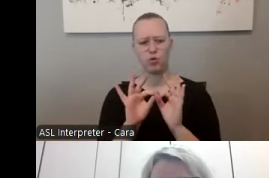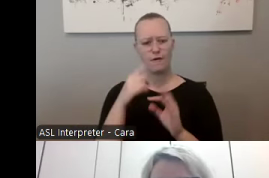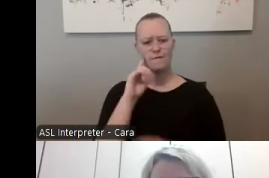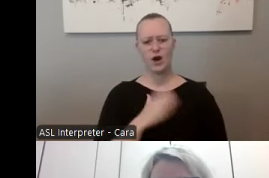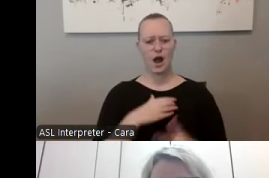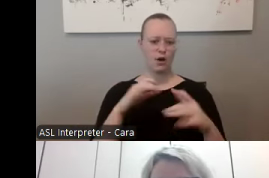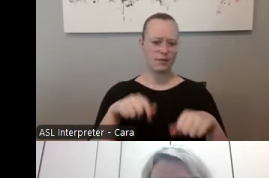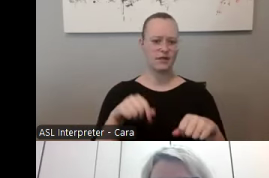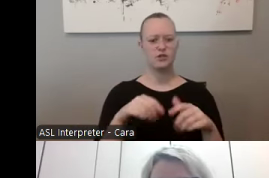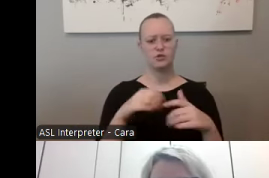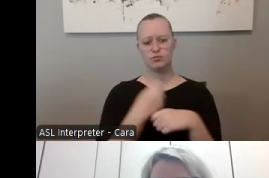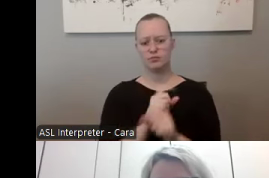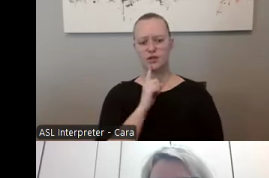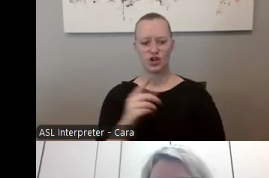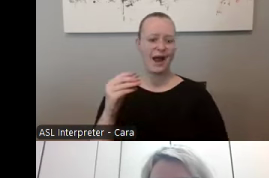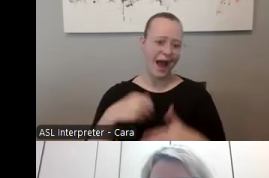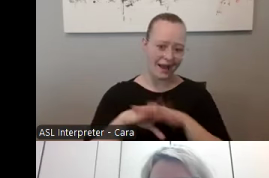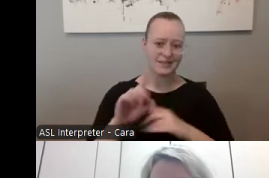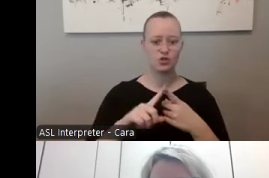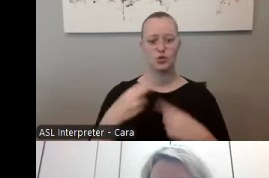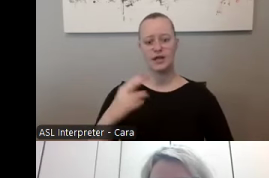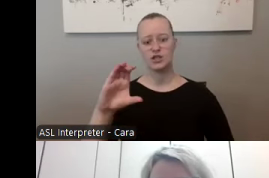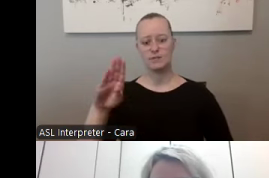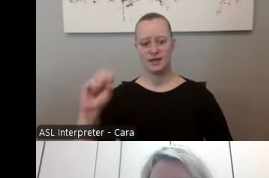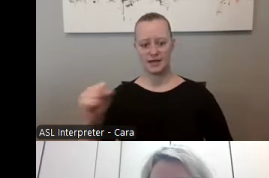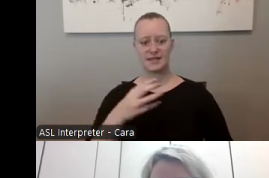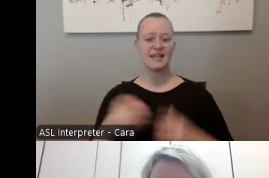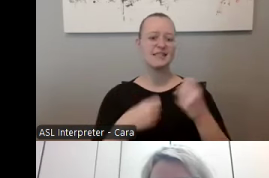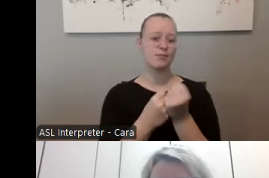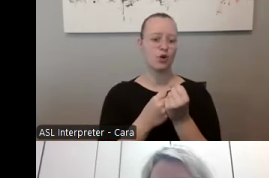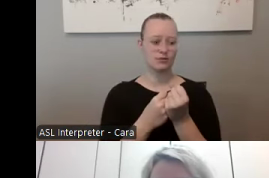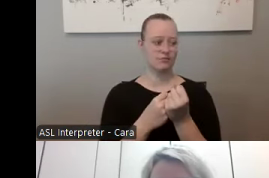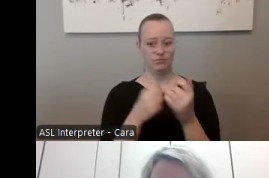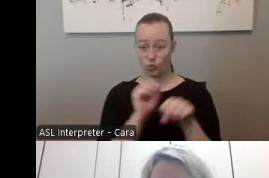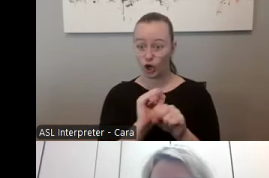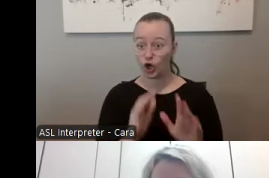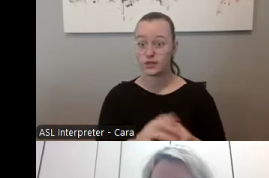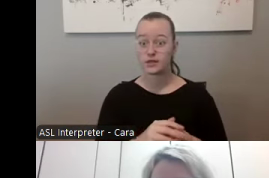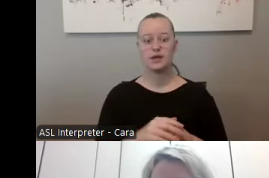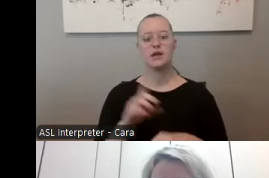access to HCBS and support HCBS workers. Data allows us to determine whether we are